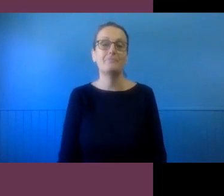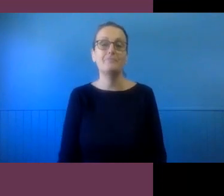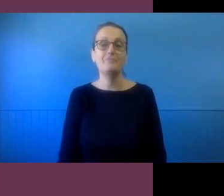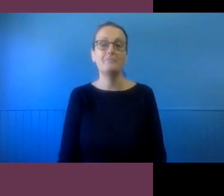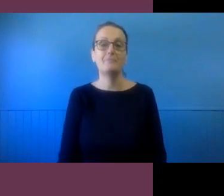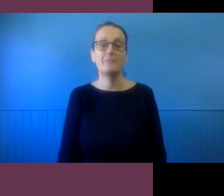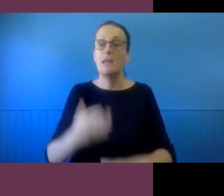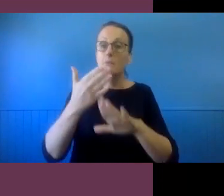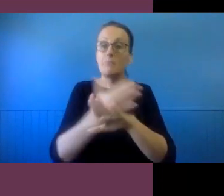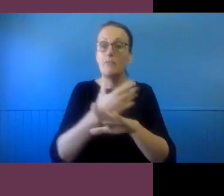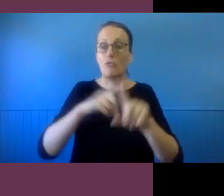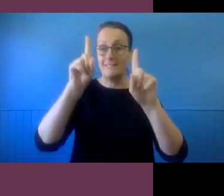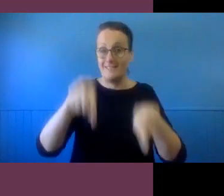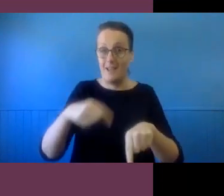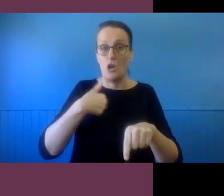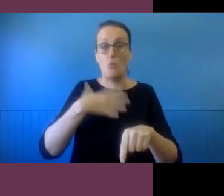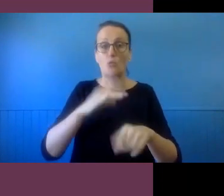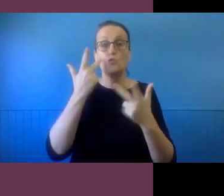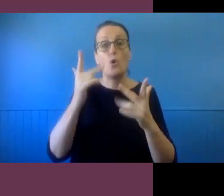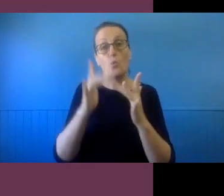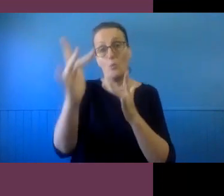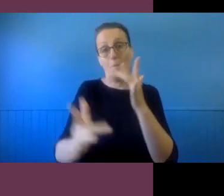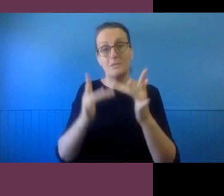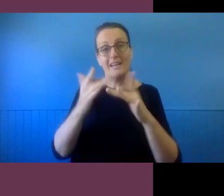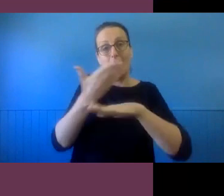your attention to a new section on our website which gathers together